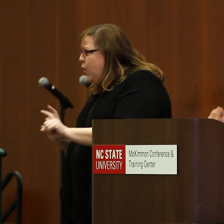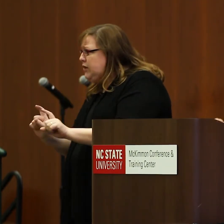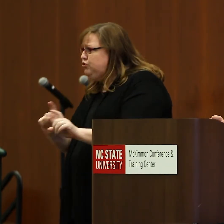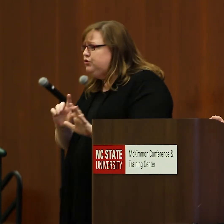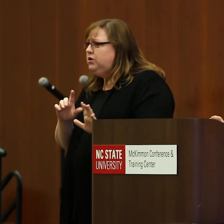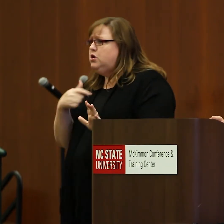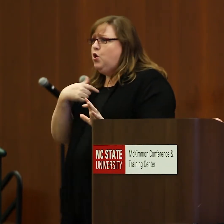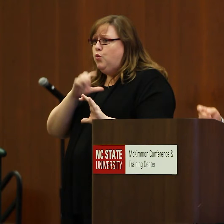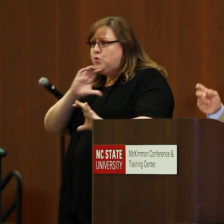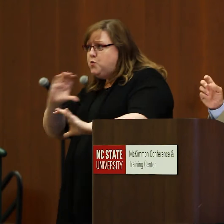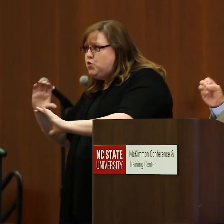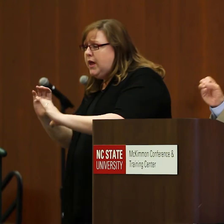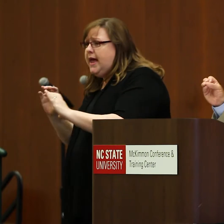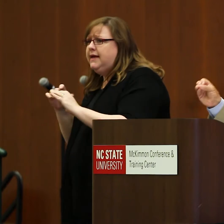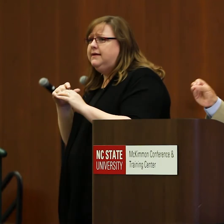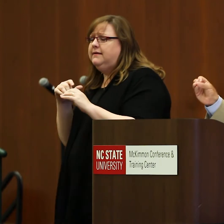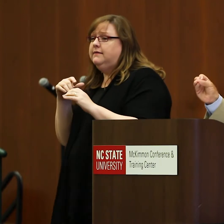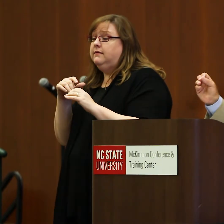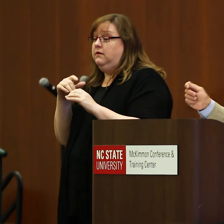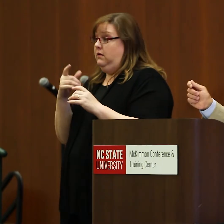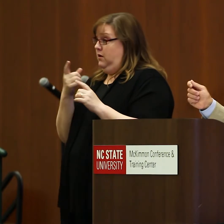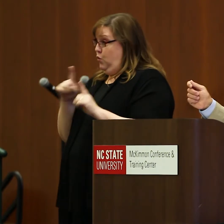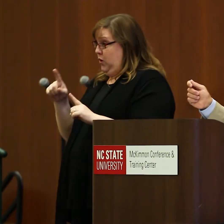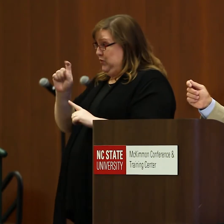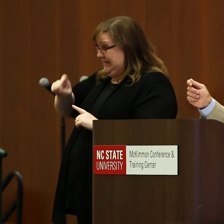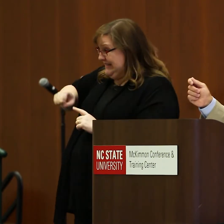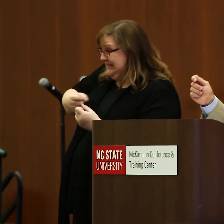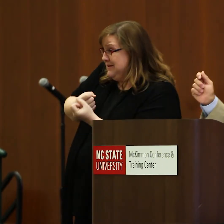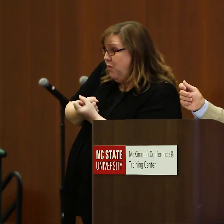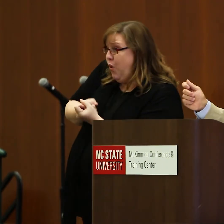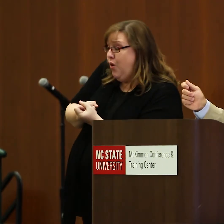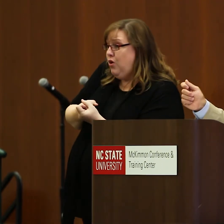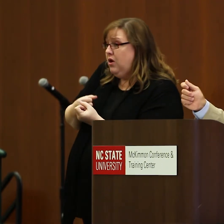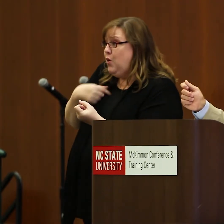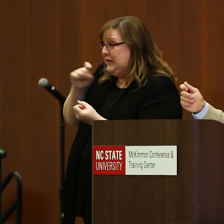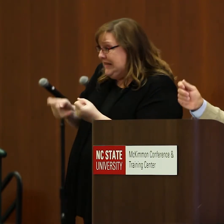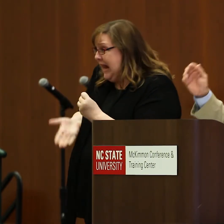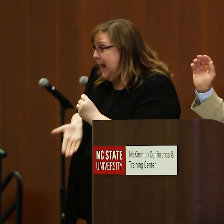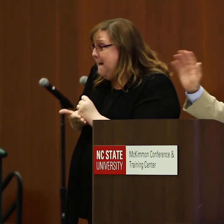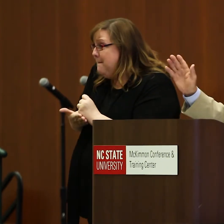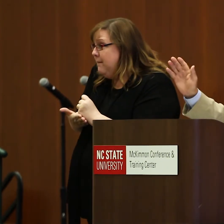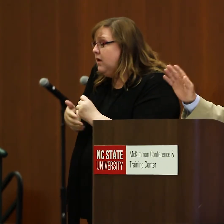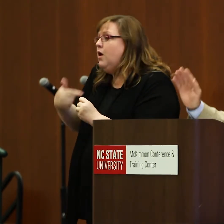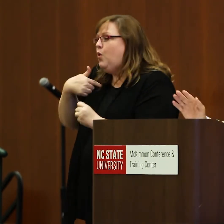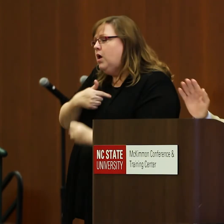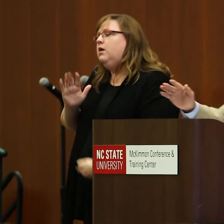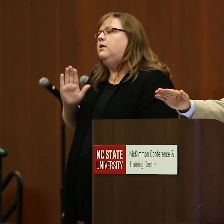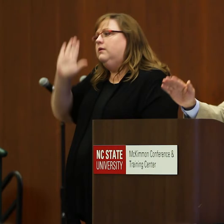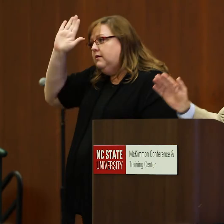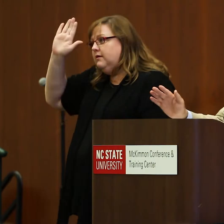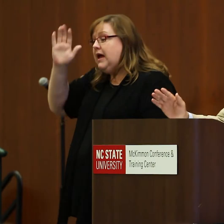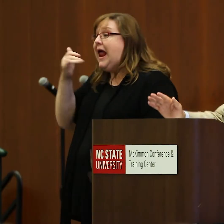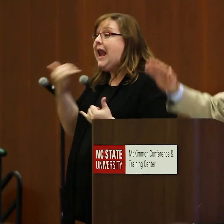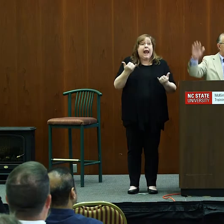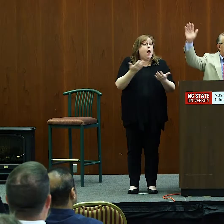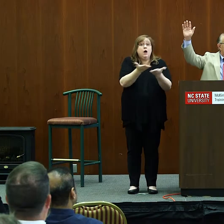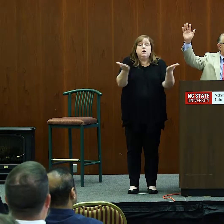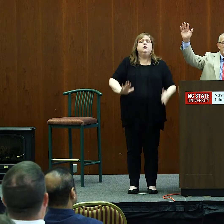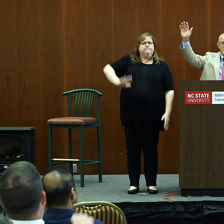communicating and that when we need support and we need assistance we're raising our hand. So I want everybody to raise their hand right now, to raise your